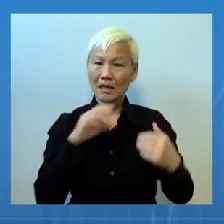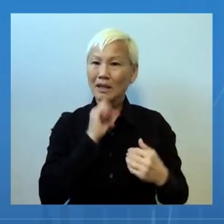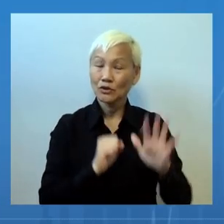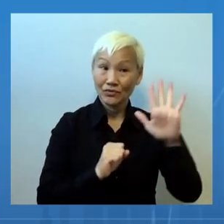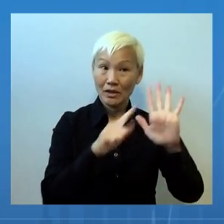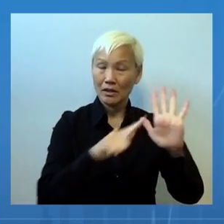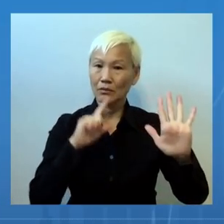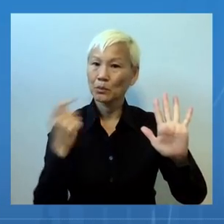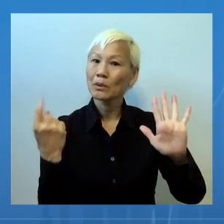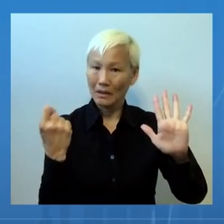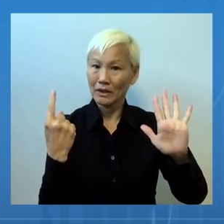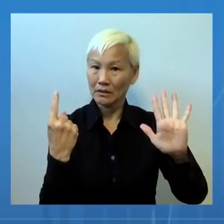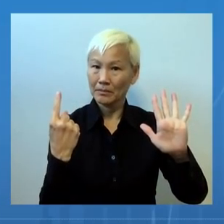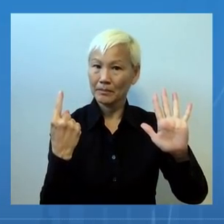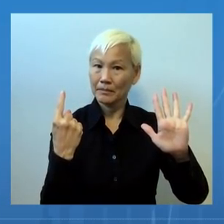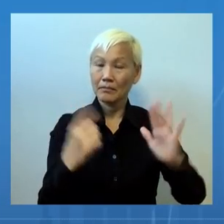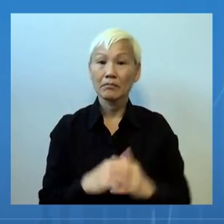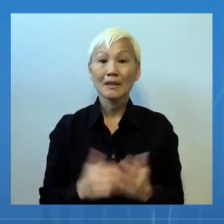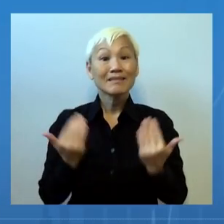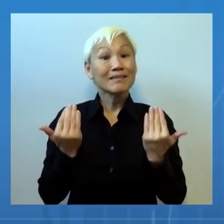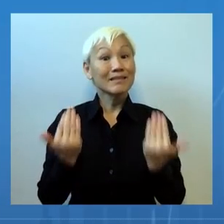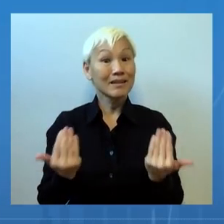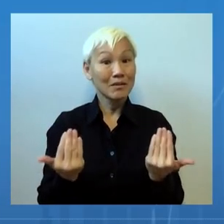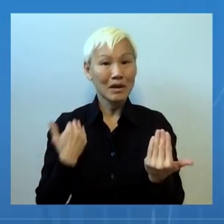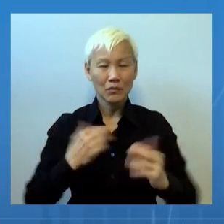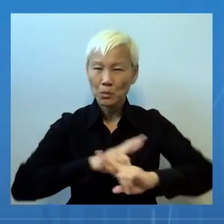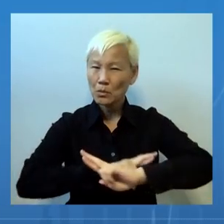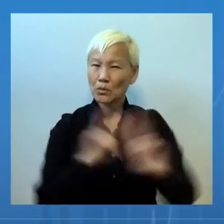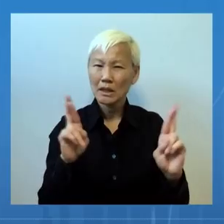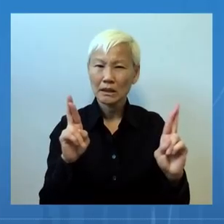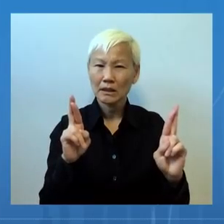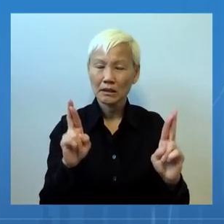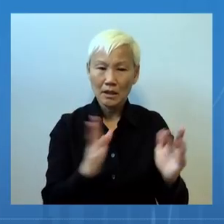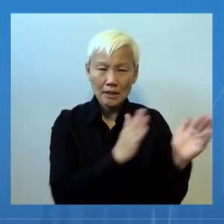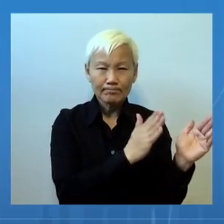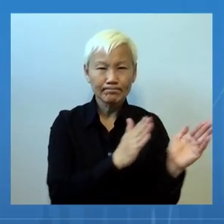allowing us to start packing and shipping kids' vaccines for the first time.